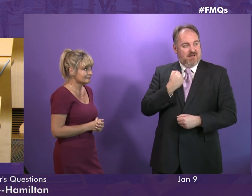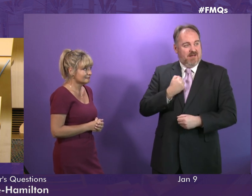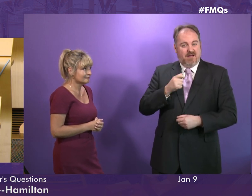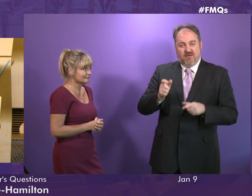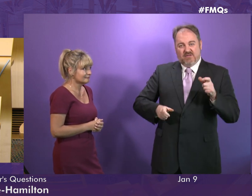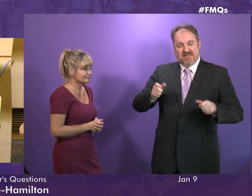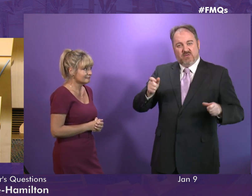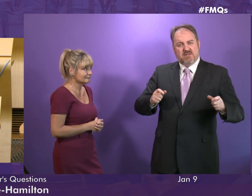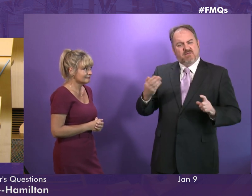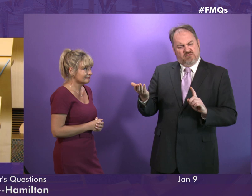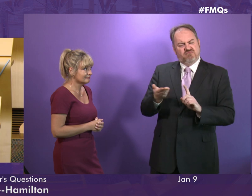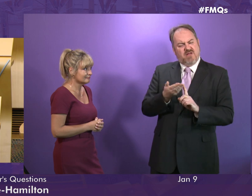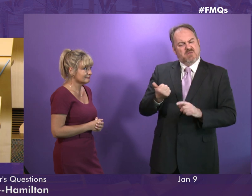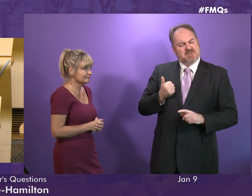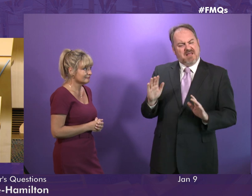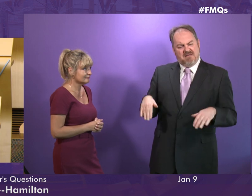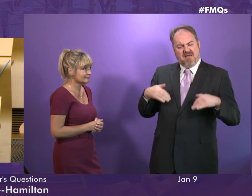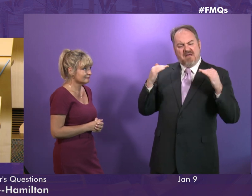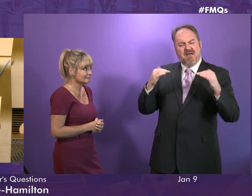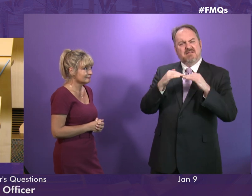a higher standard of care from public sector homes?